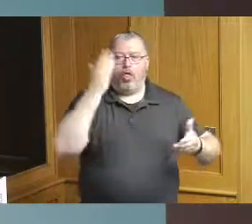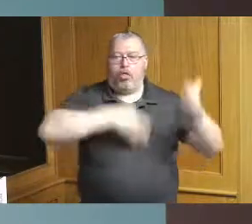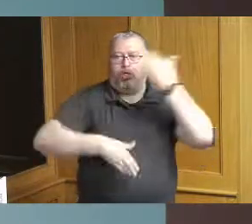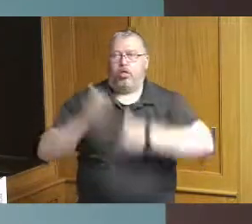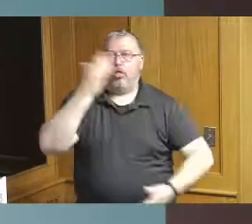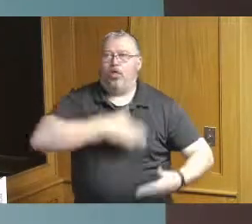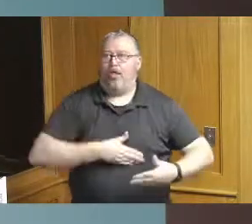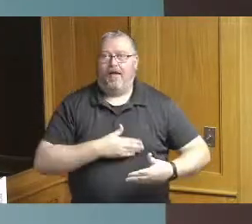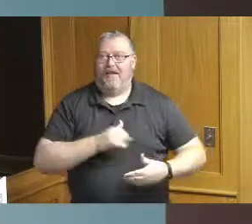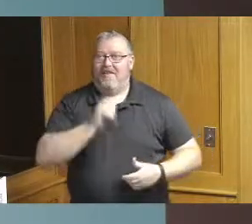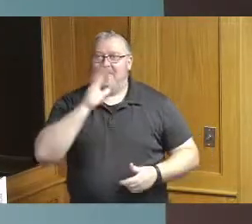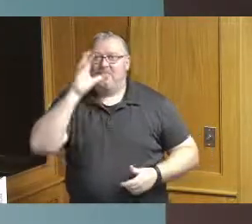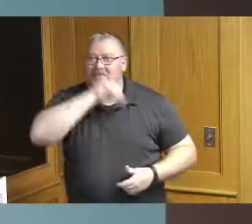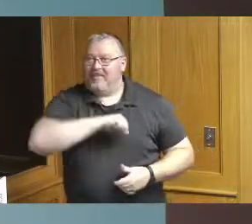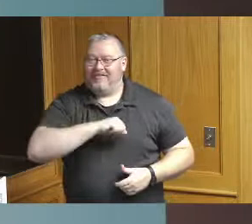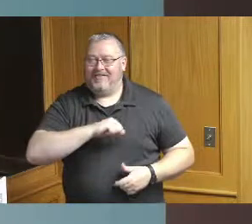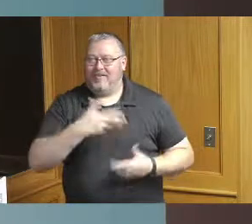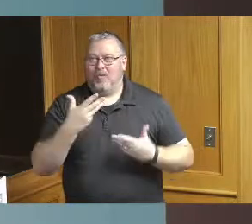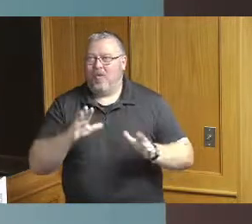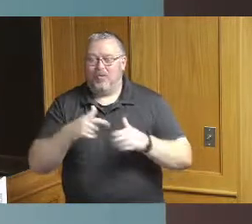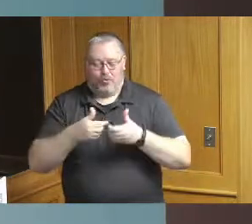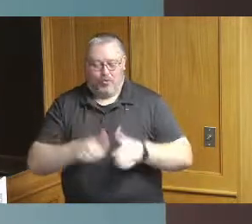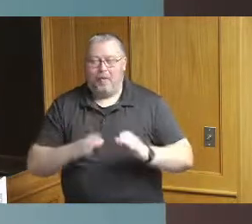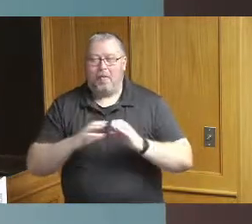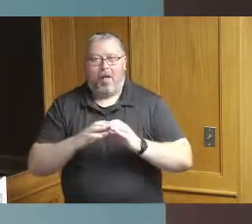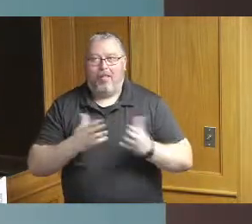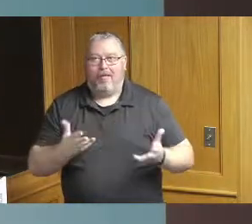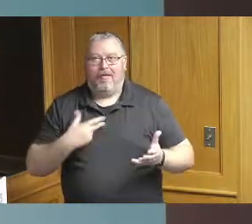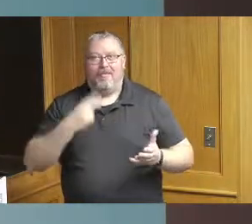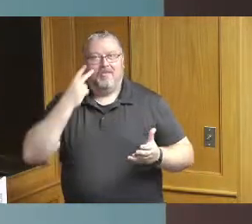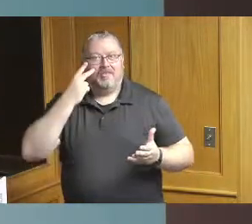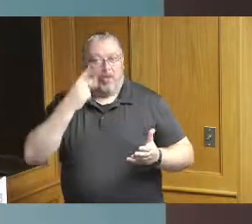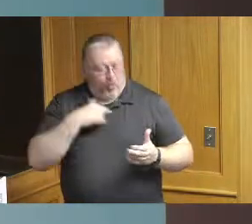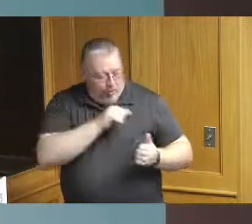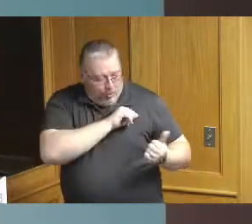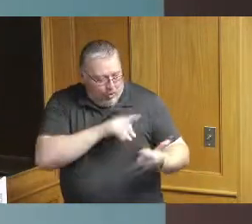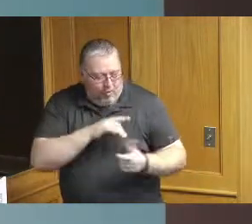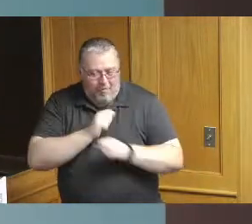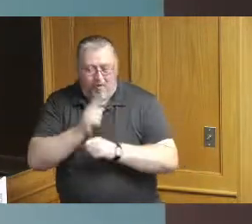right that's what create efficiency so in that case platform vision is to drive towards that